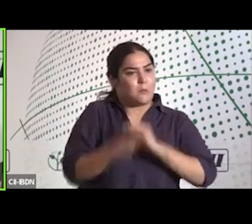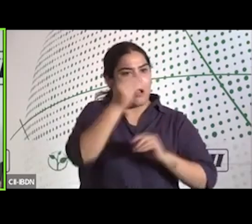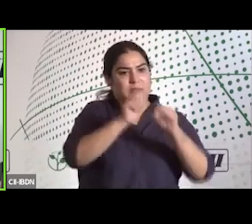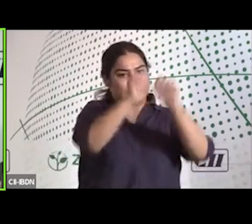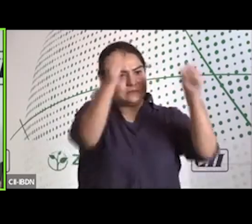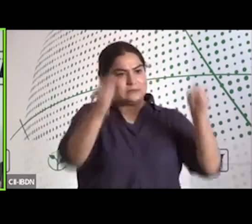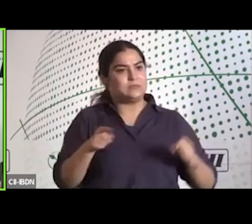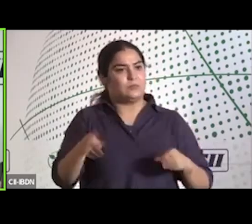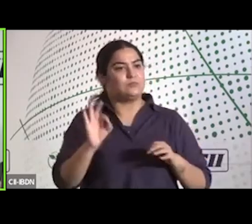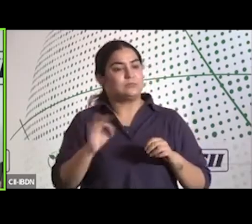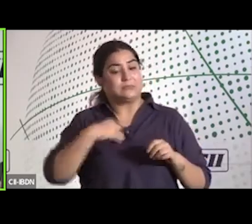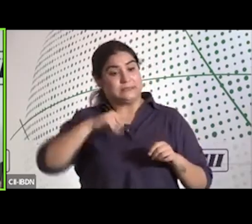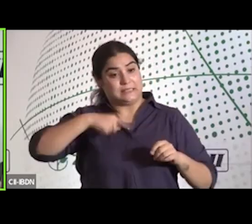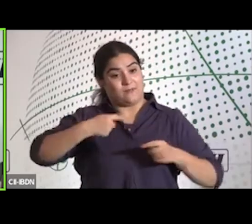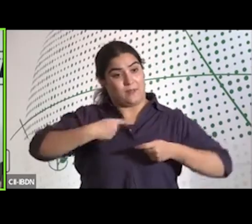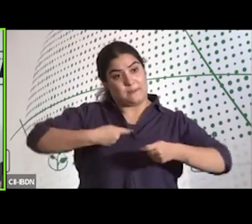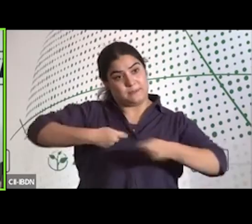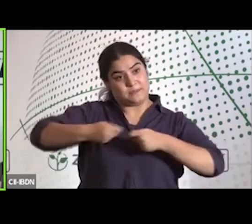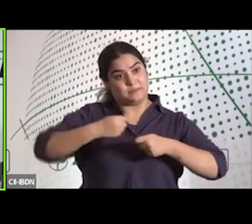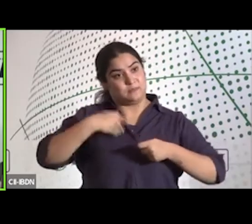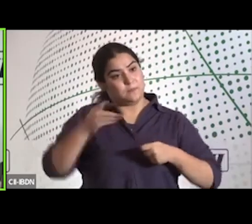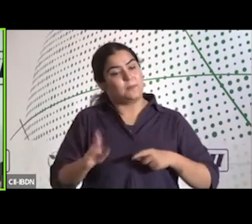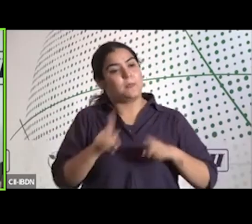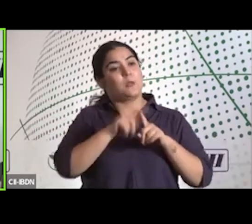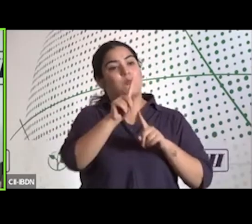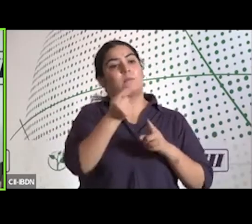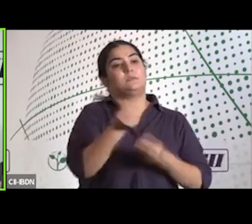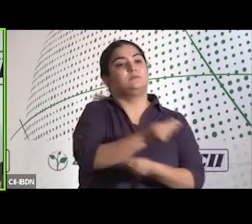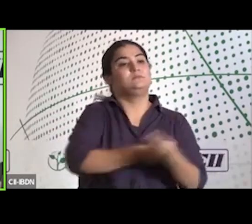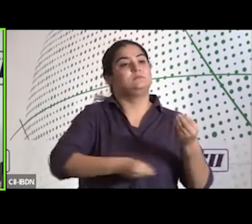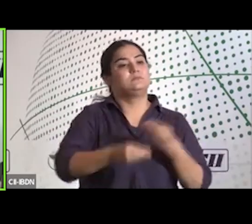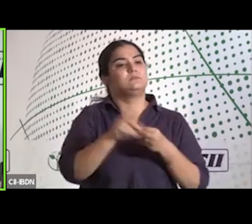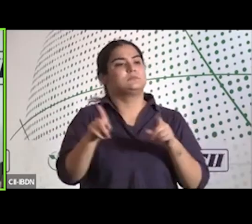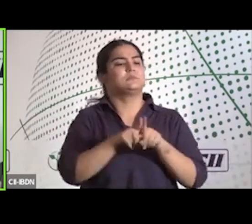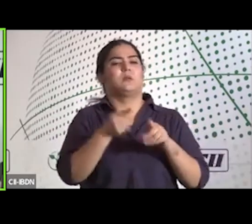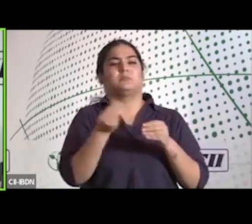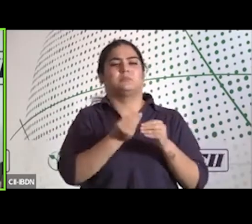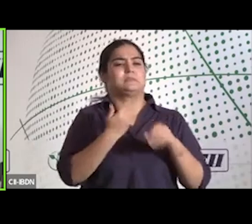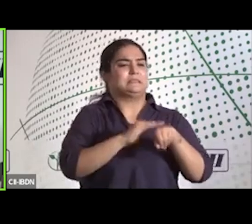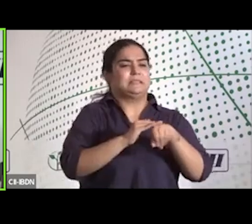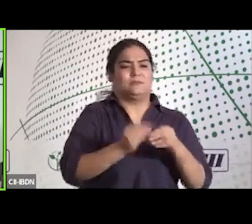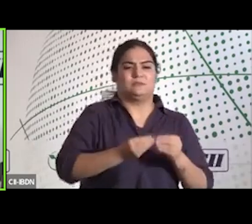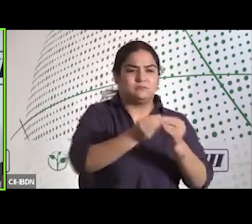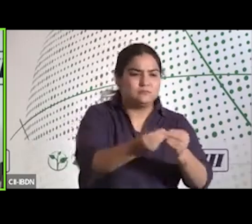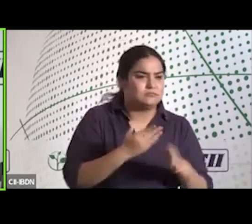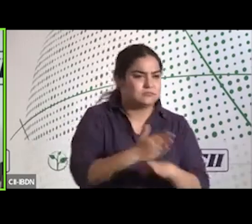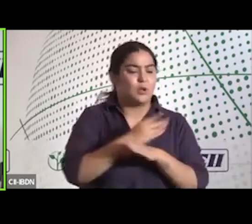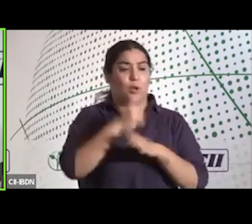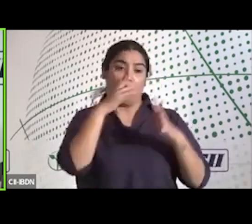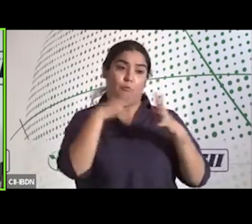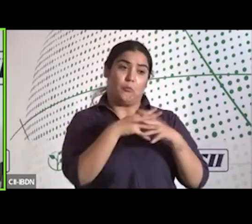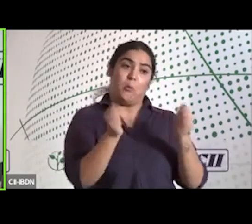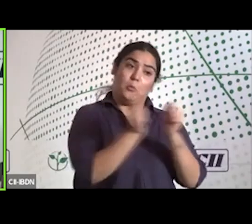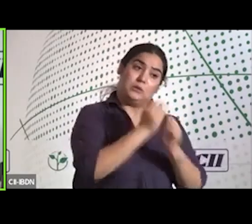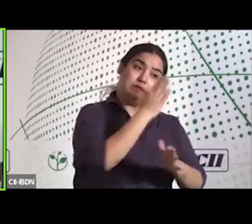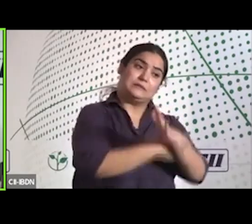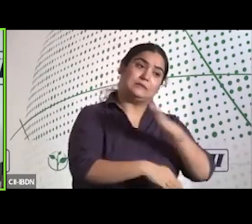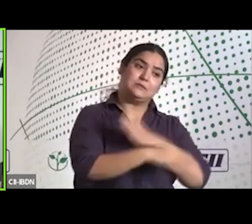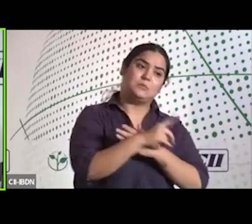this space of finance, access to shared services, etc. for women with disabilities is completely blank.